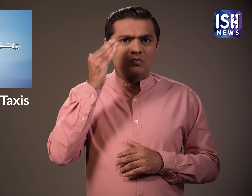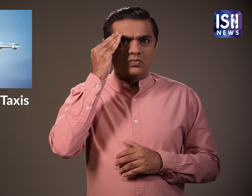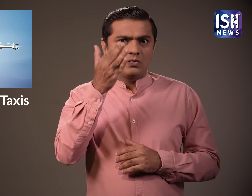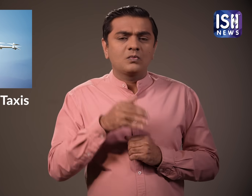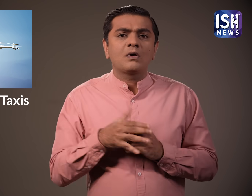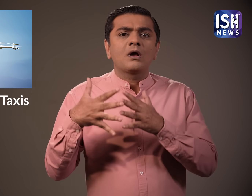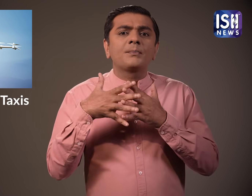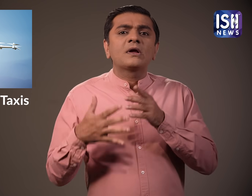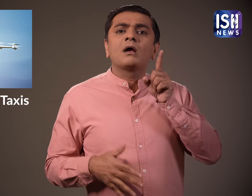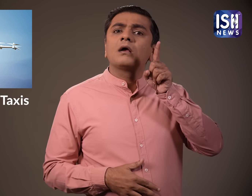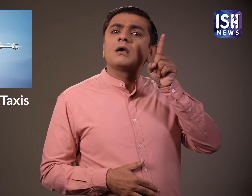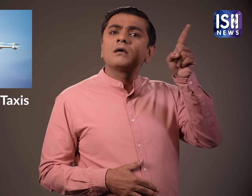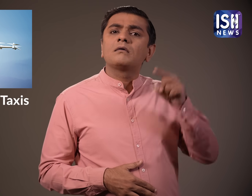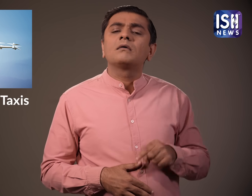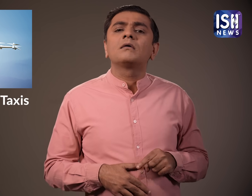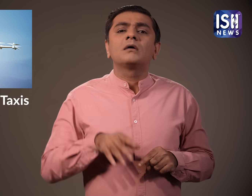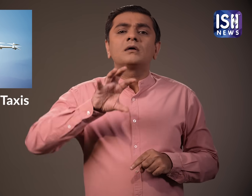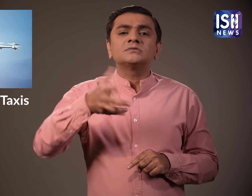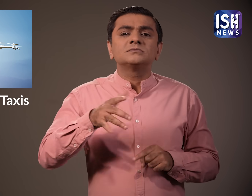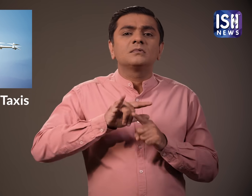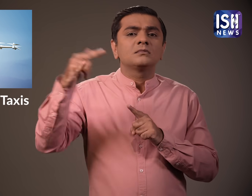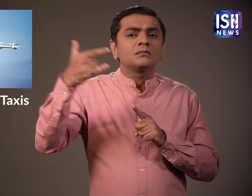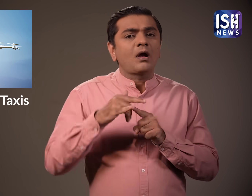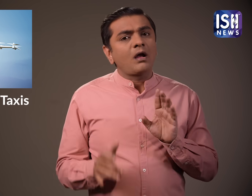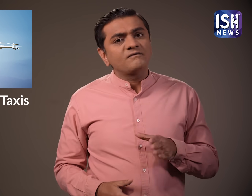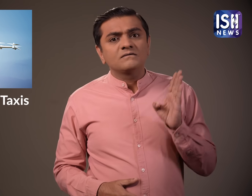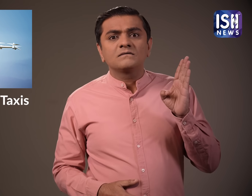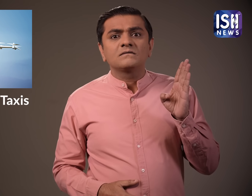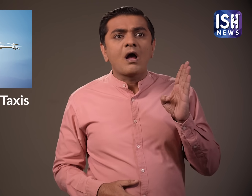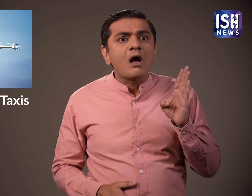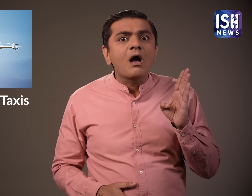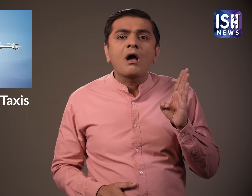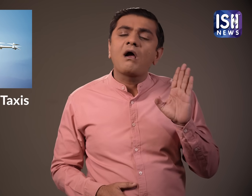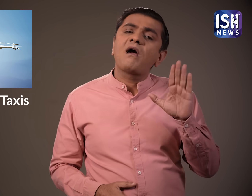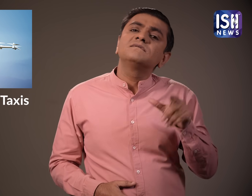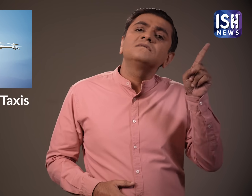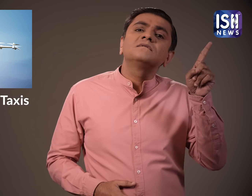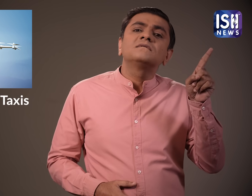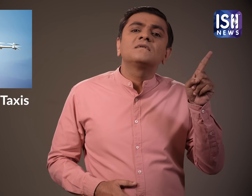Did you that Air Taxis are operational in the USA.